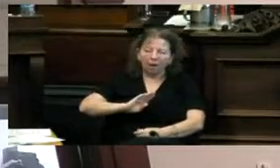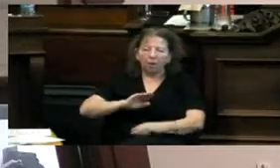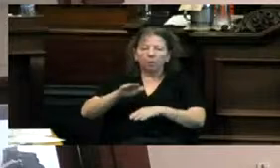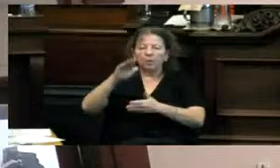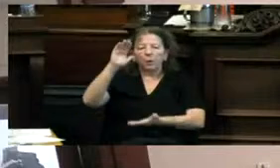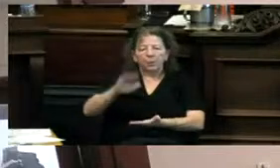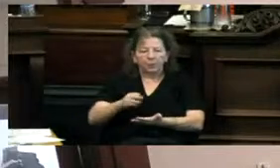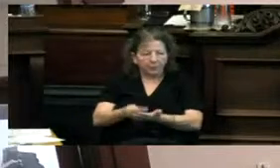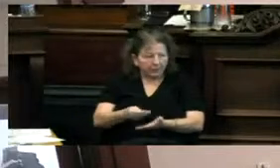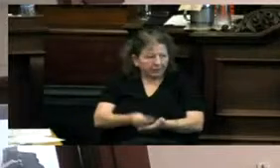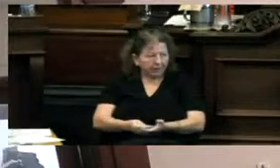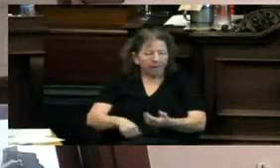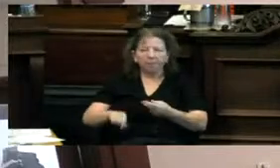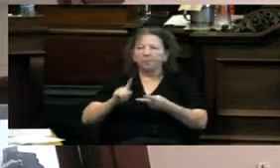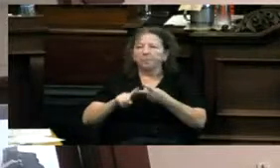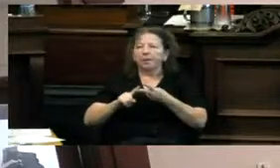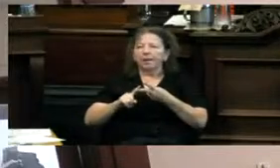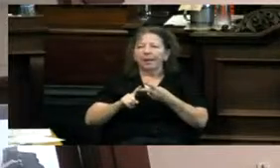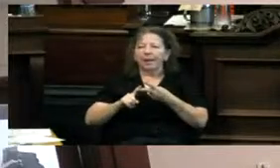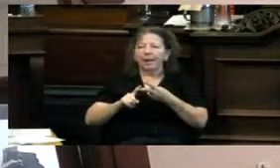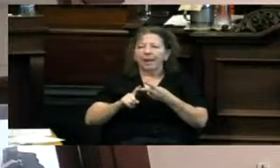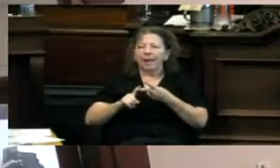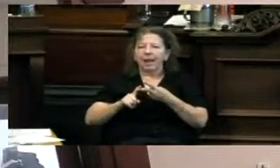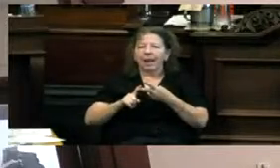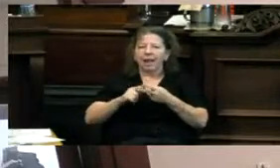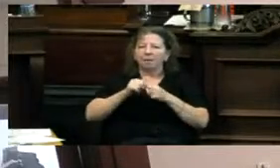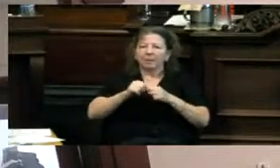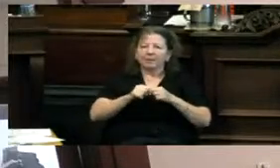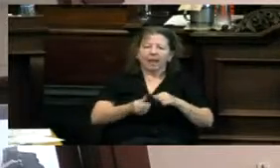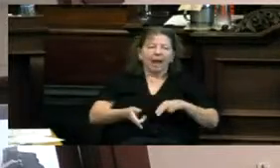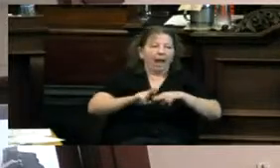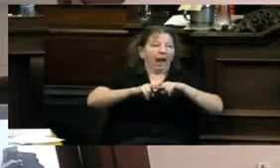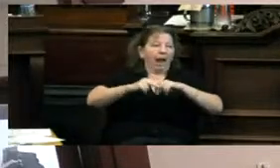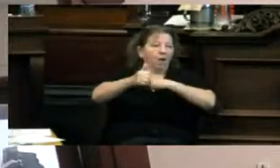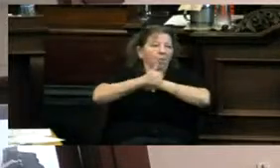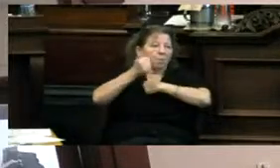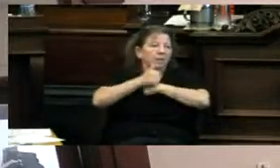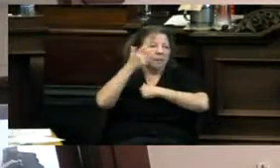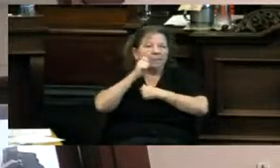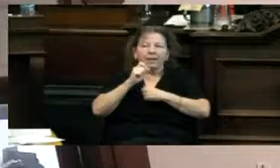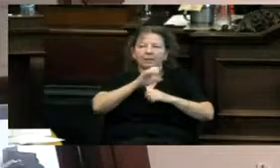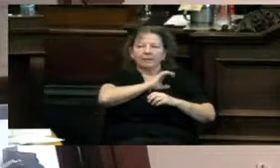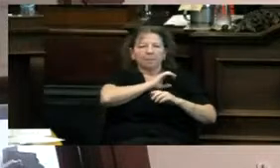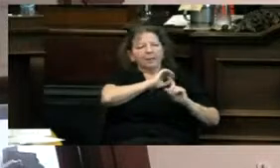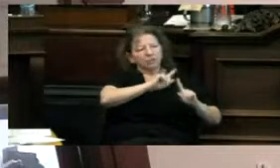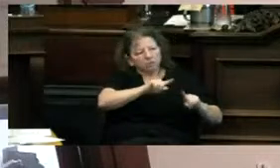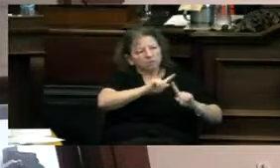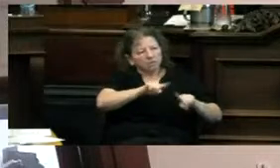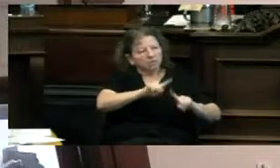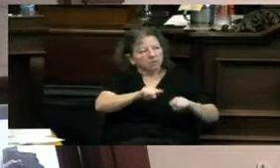that are predominantly black, brown, low income, and keeps